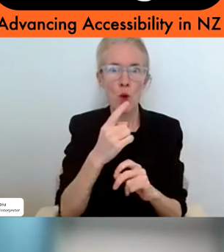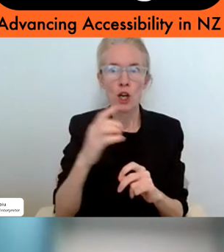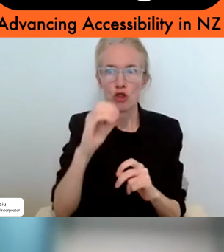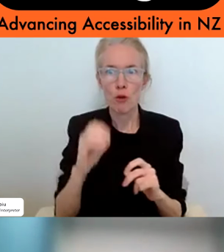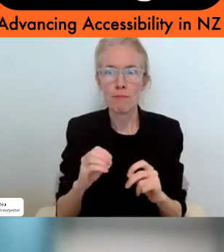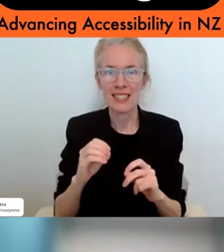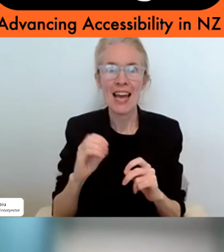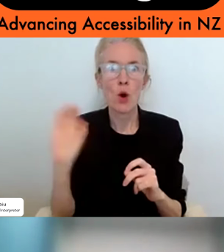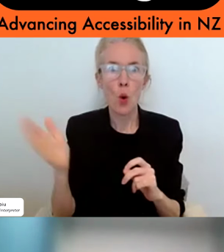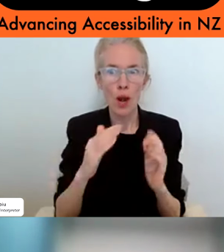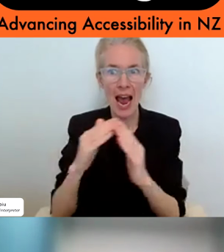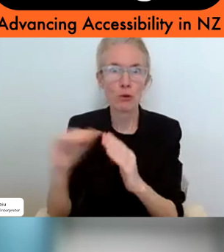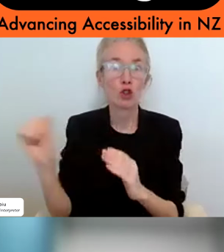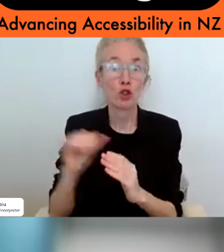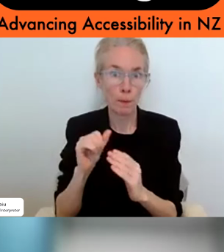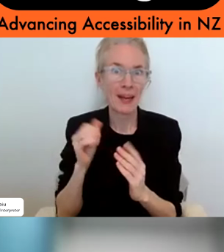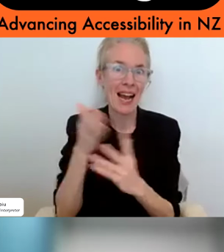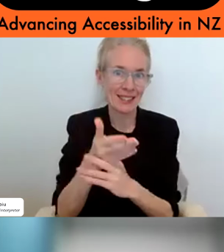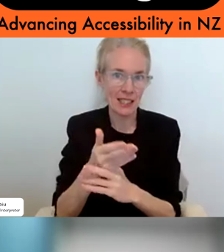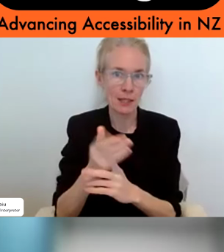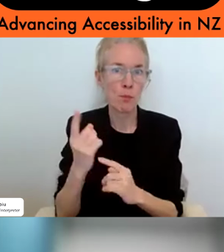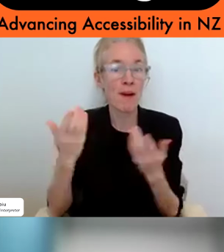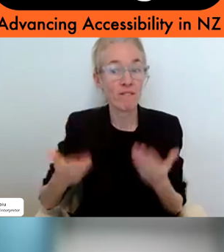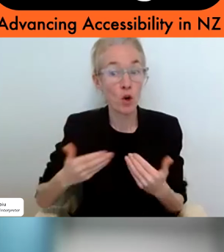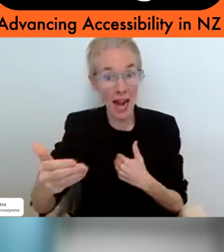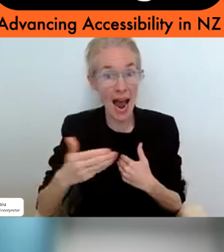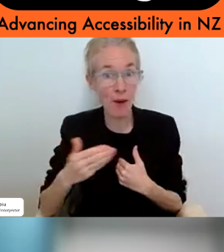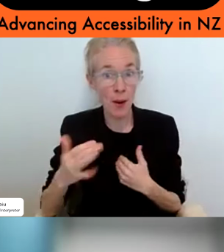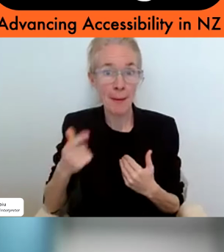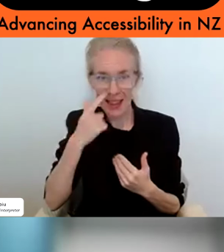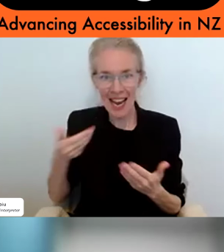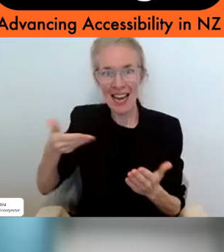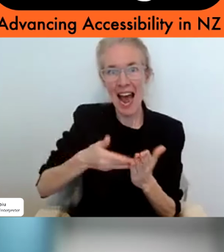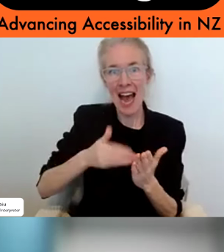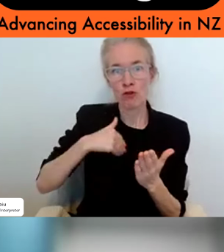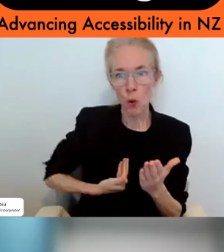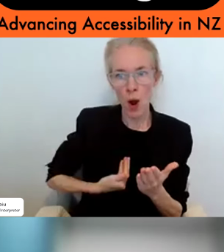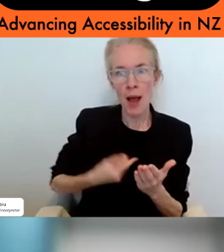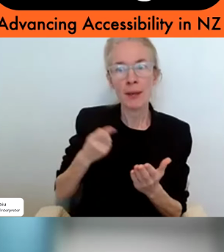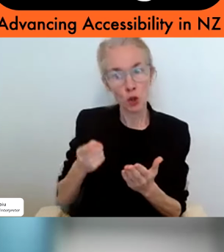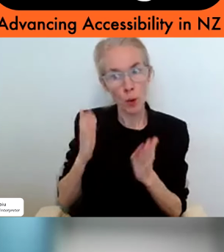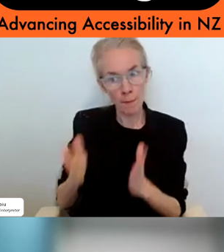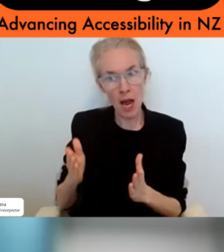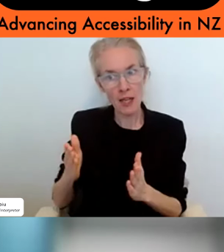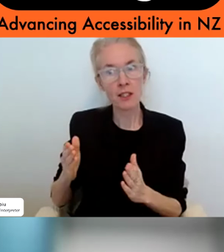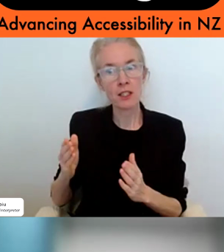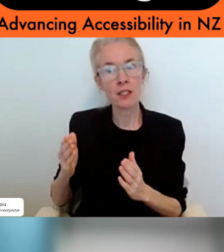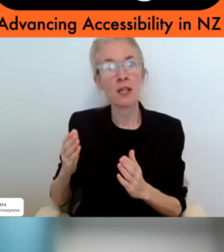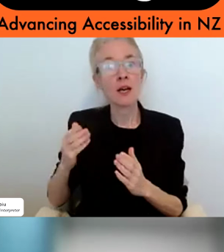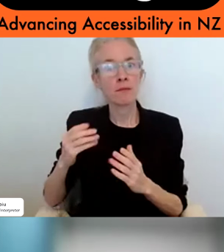level. Cool. Something you made me think of just there was a story